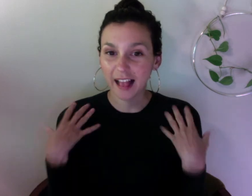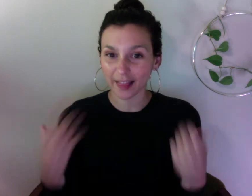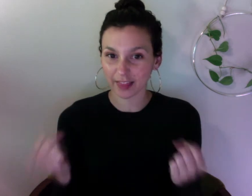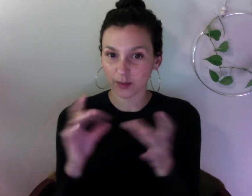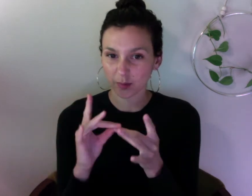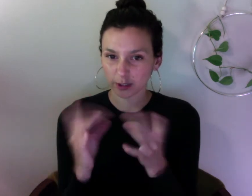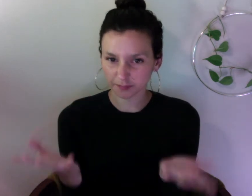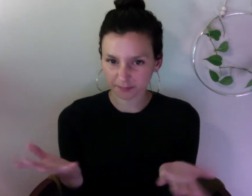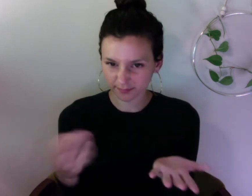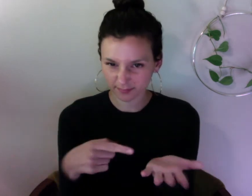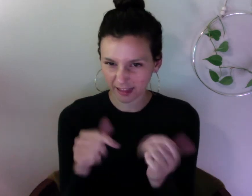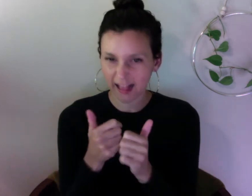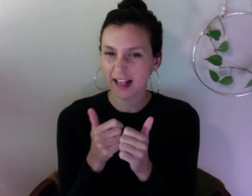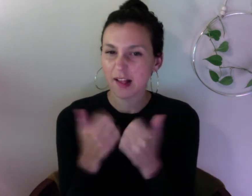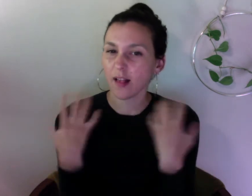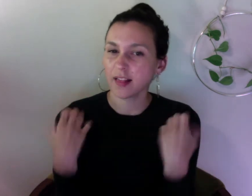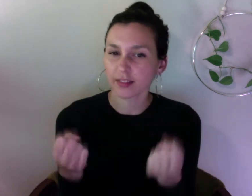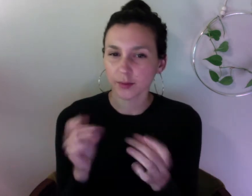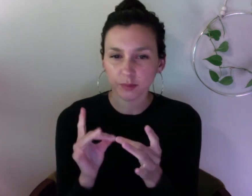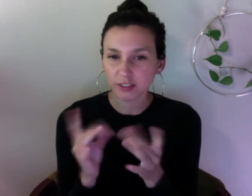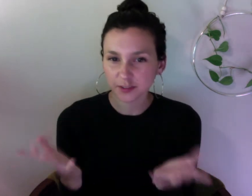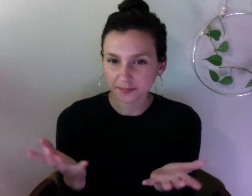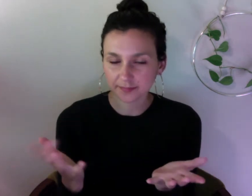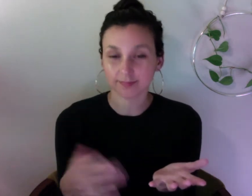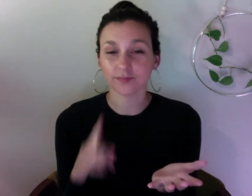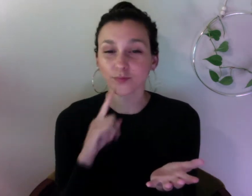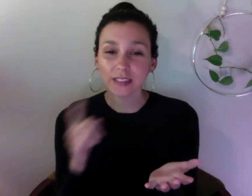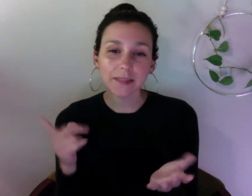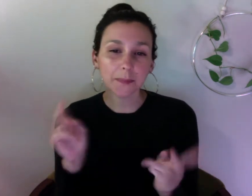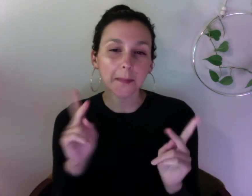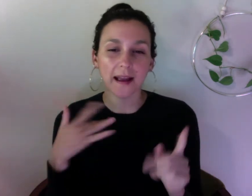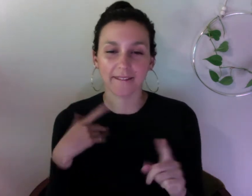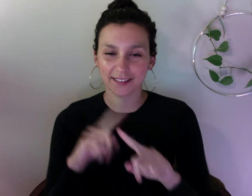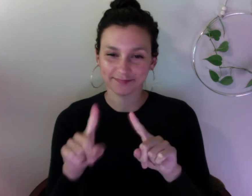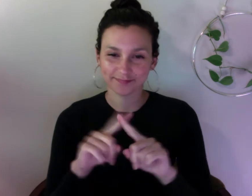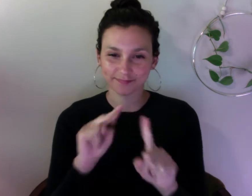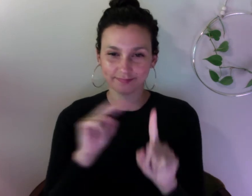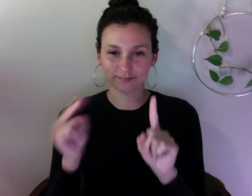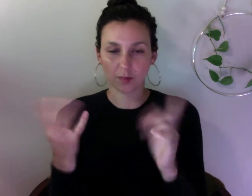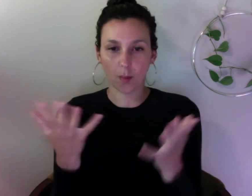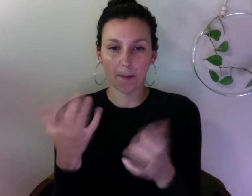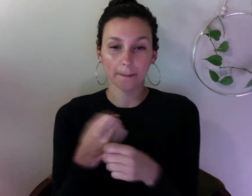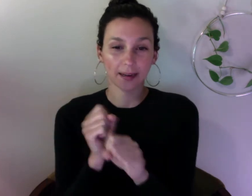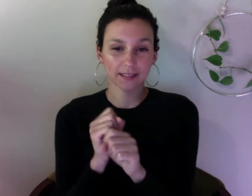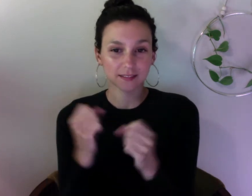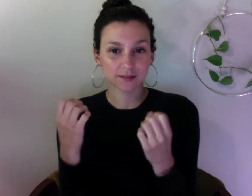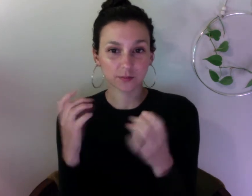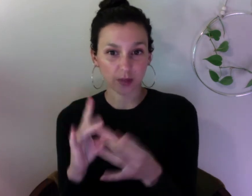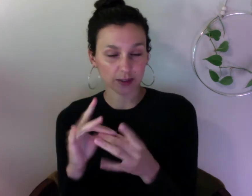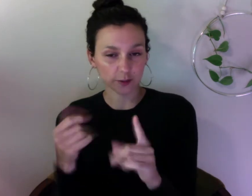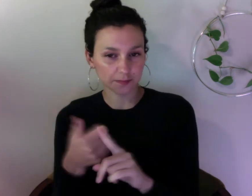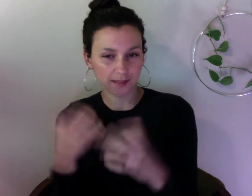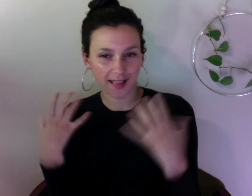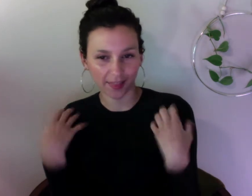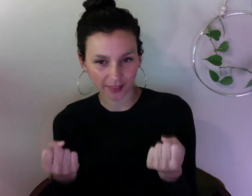Healthy relationships. How do we maintain an healthy relationship? People have different perspectives on what makes a relationship healthy.